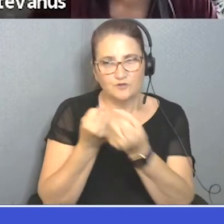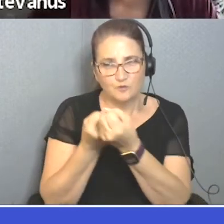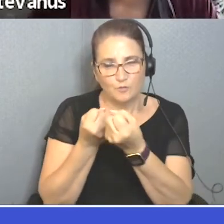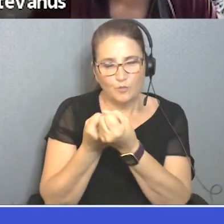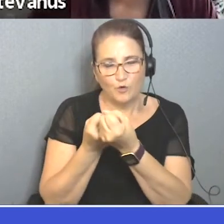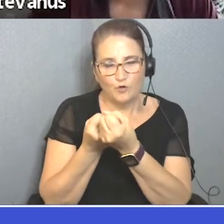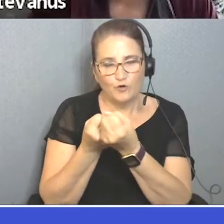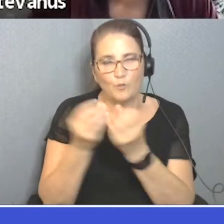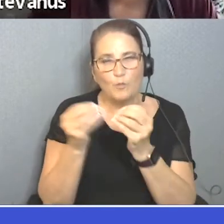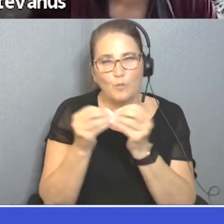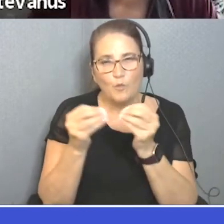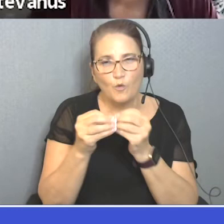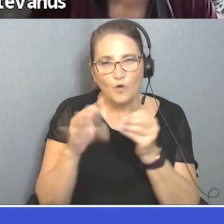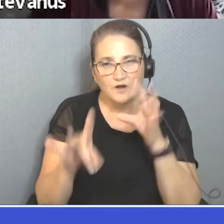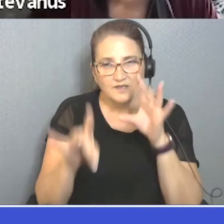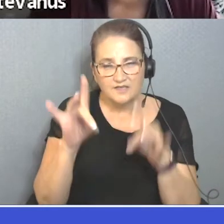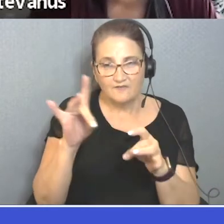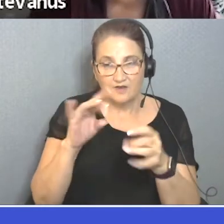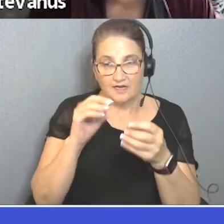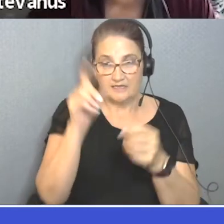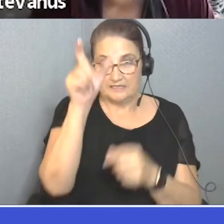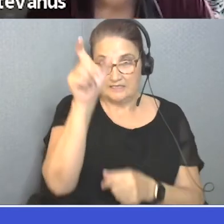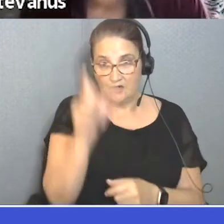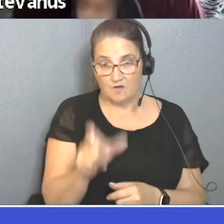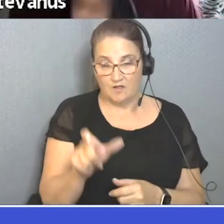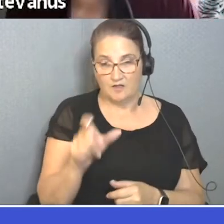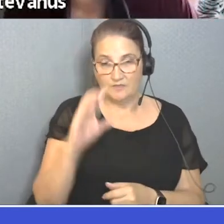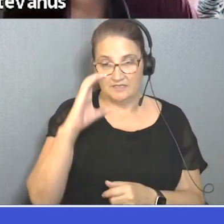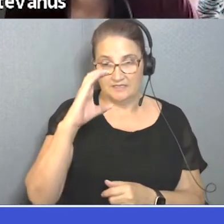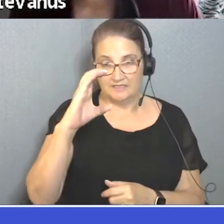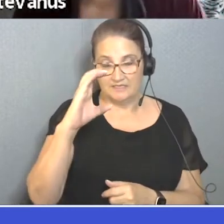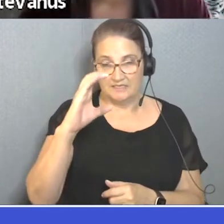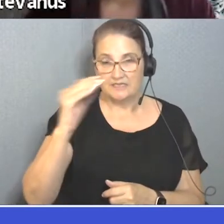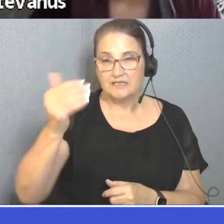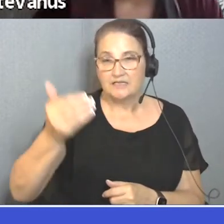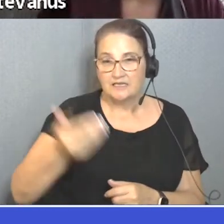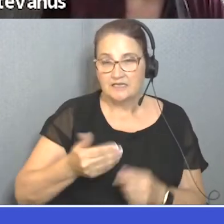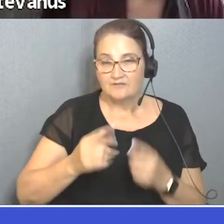brainstorms to help support further discovery.